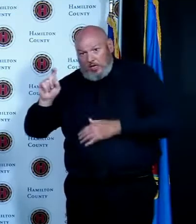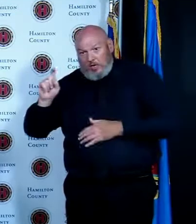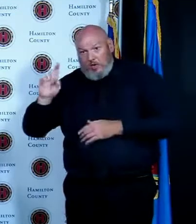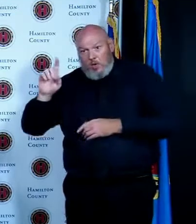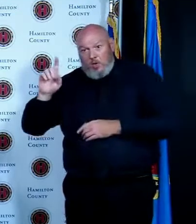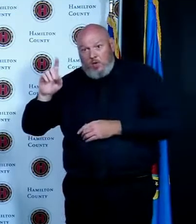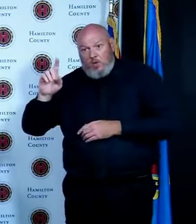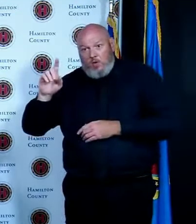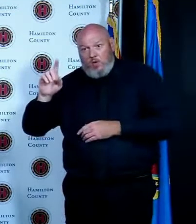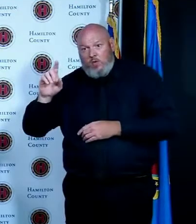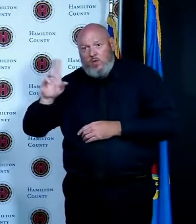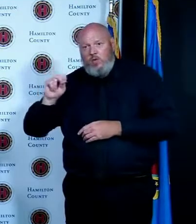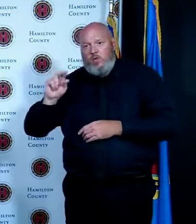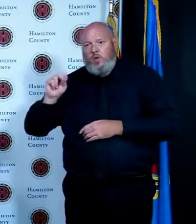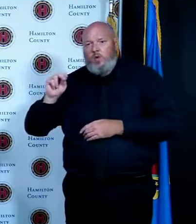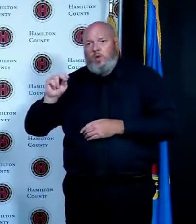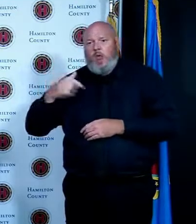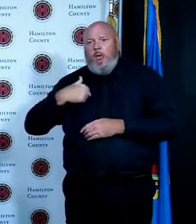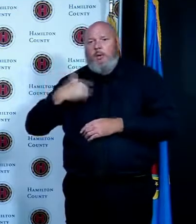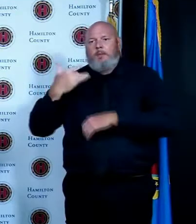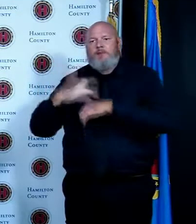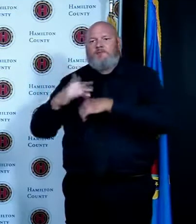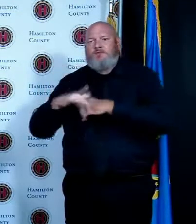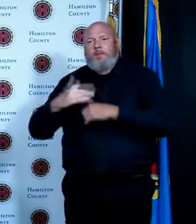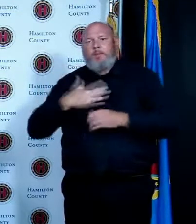briefings i can post the slides and actually i will post the slides on our